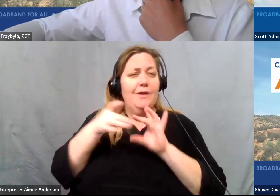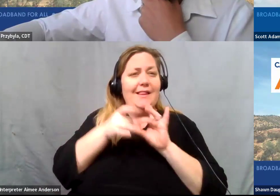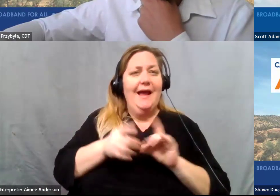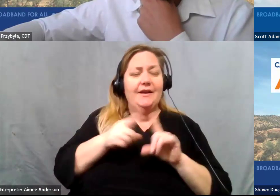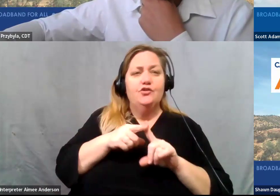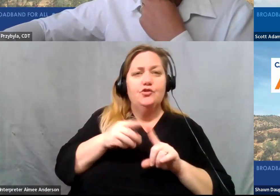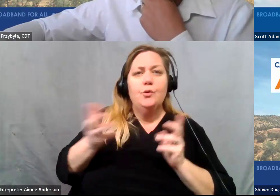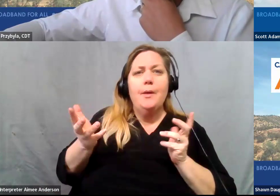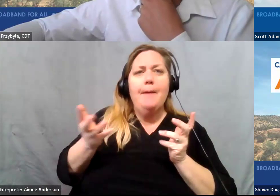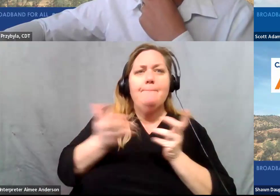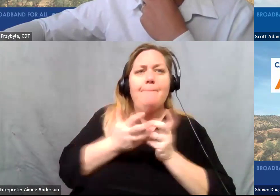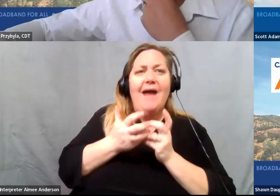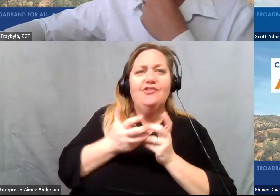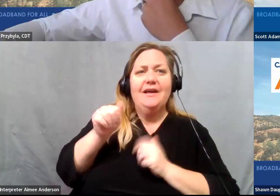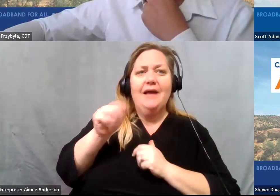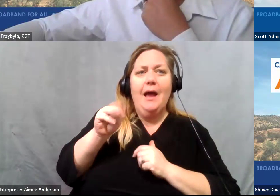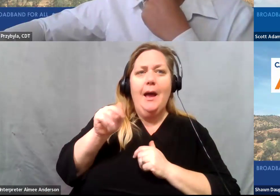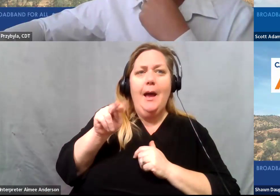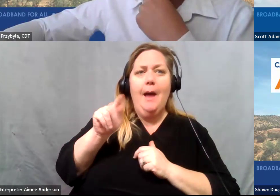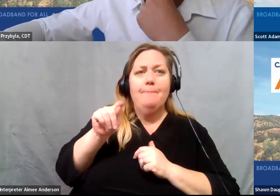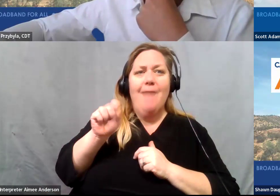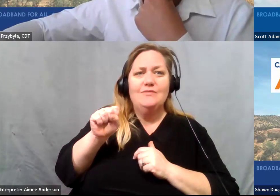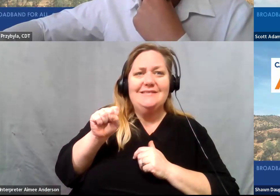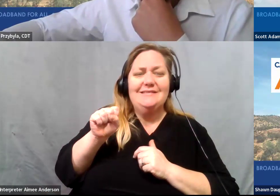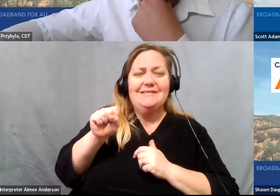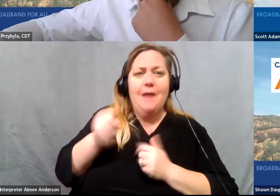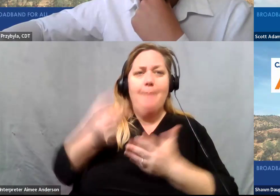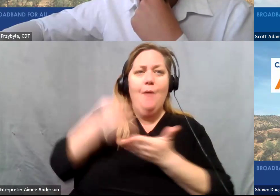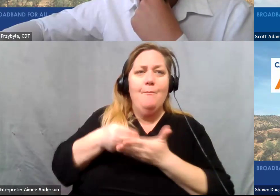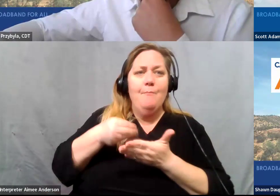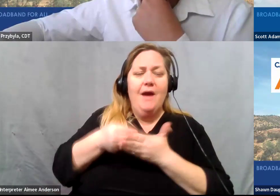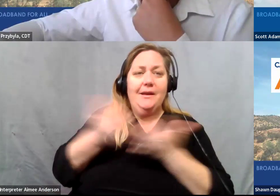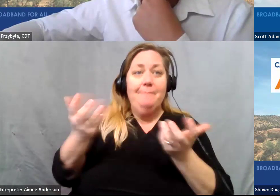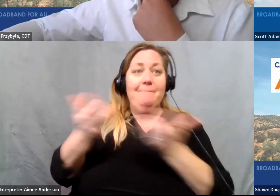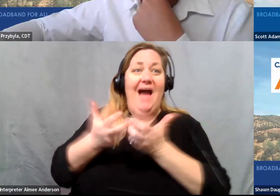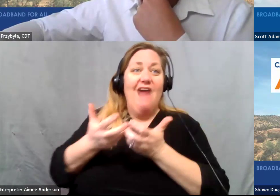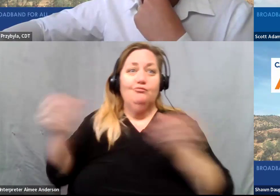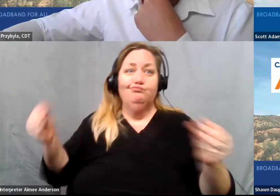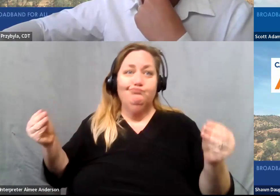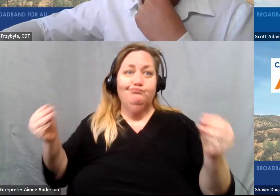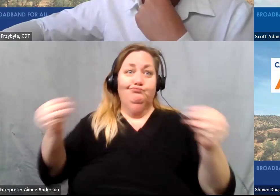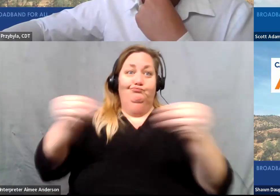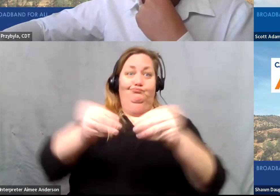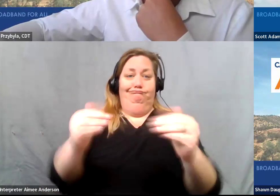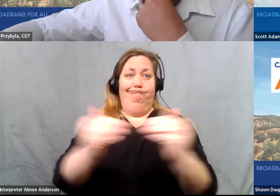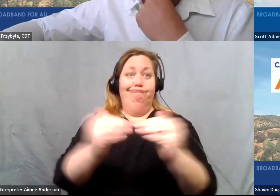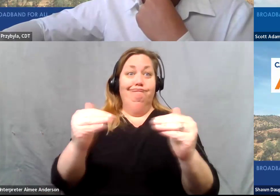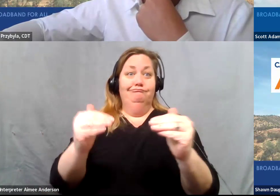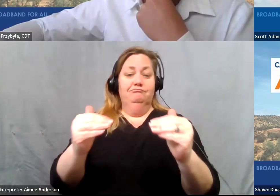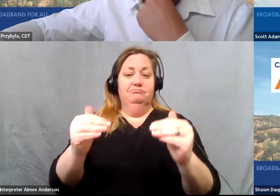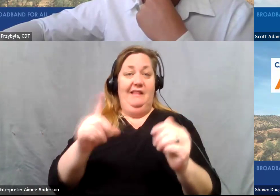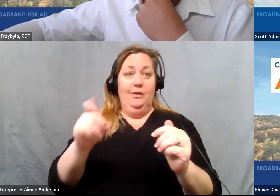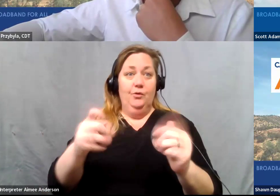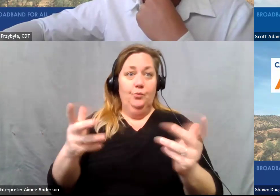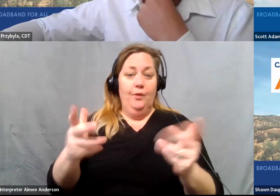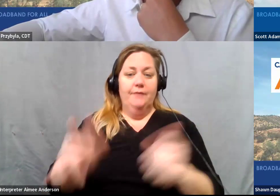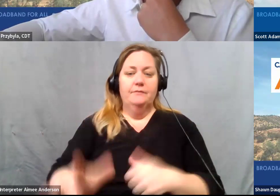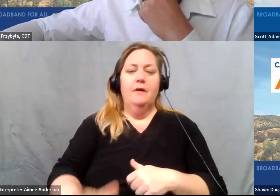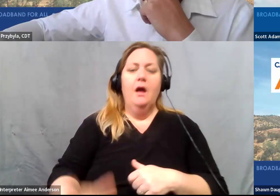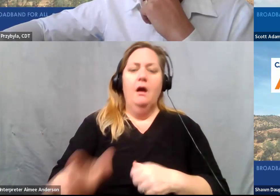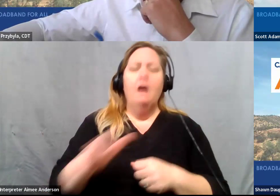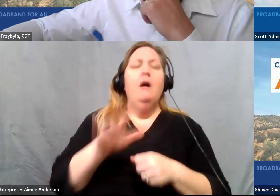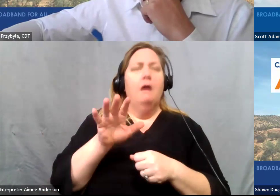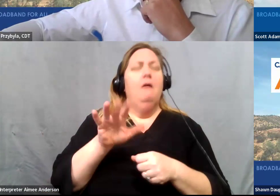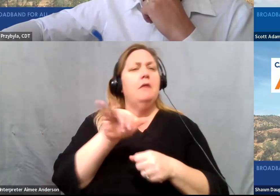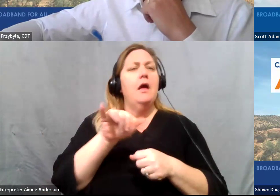amounts is, is that going to be a requirement. Okay, so local governments, I think it's a great